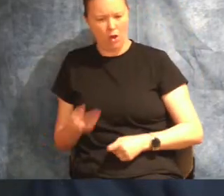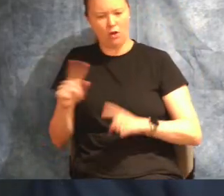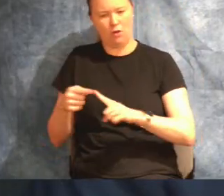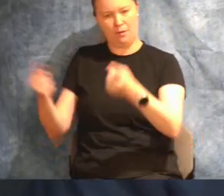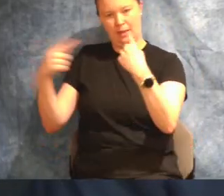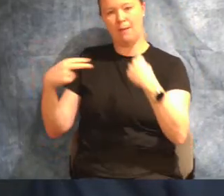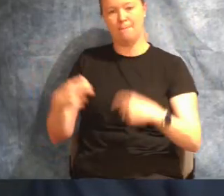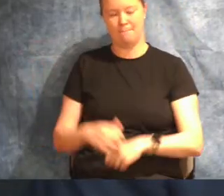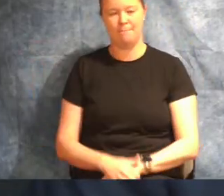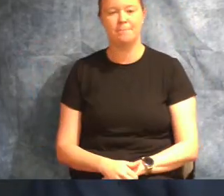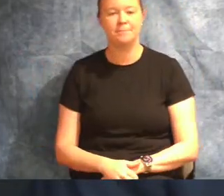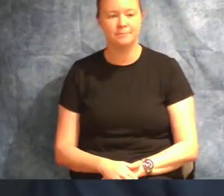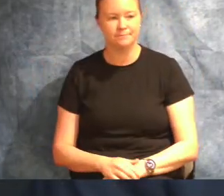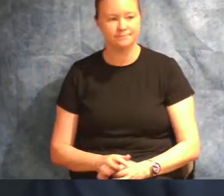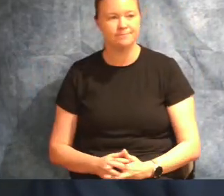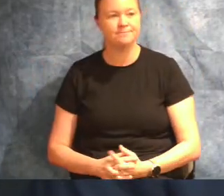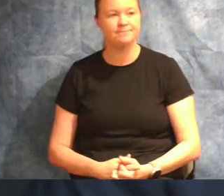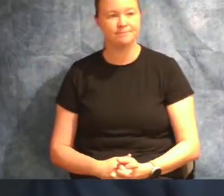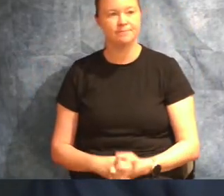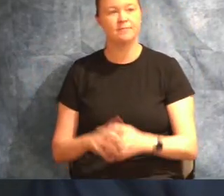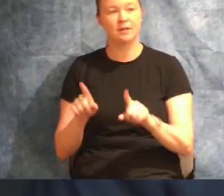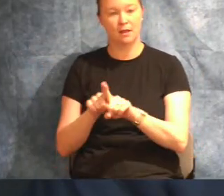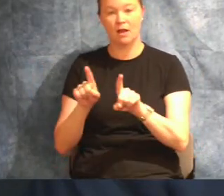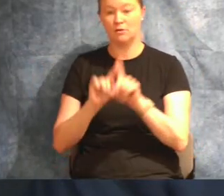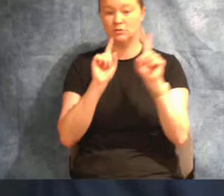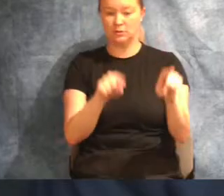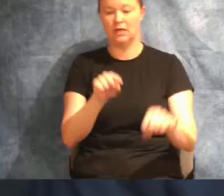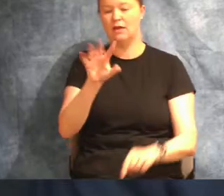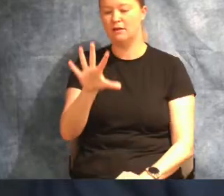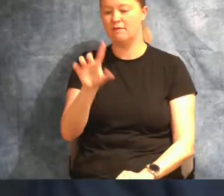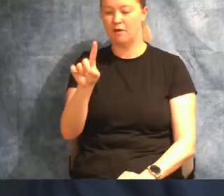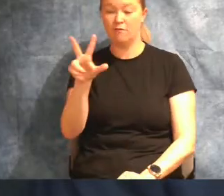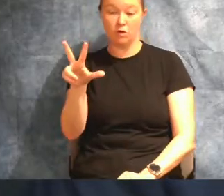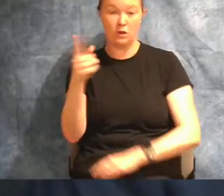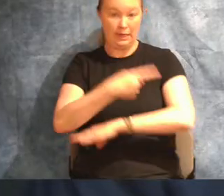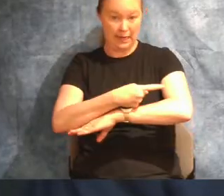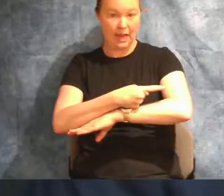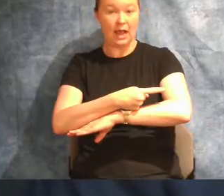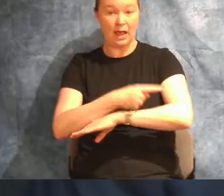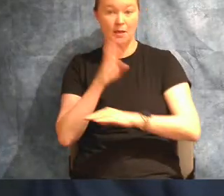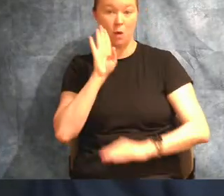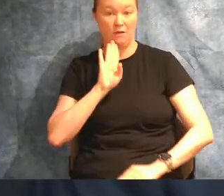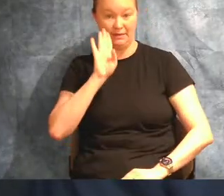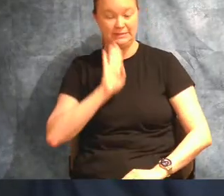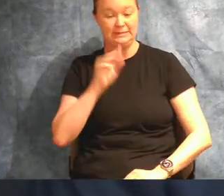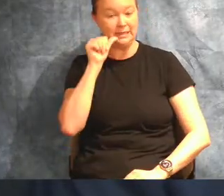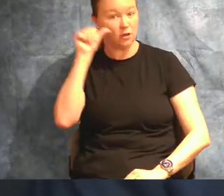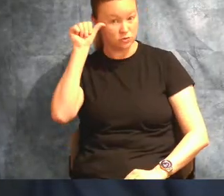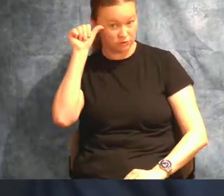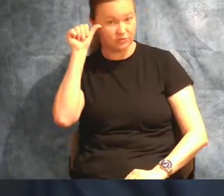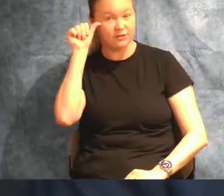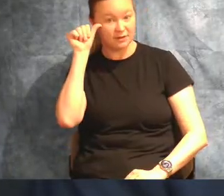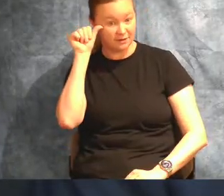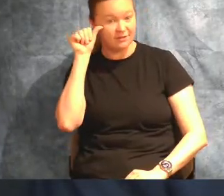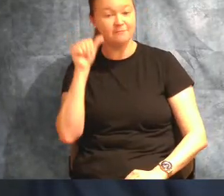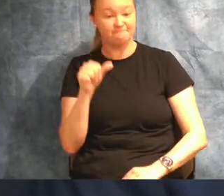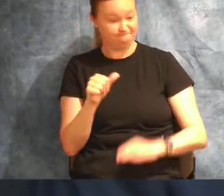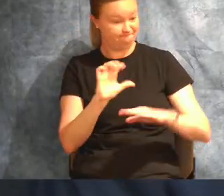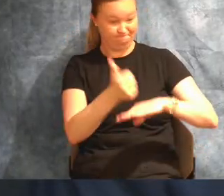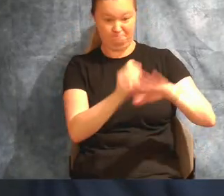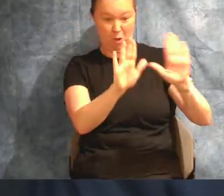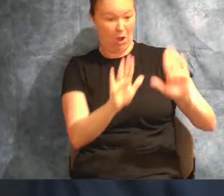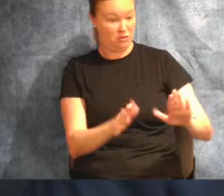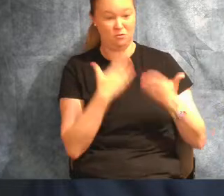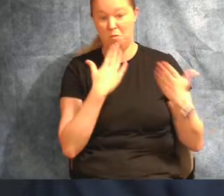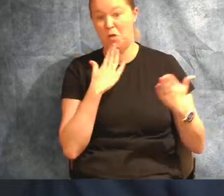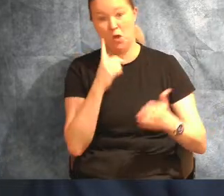in. also attended the 513 day breakfast yesterday. It was very well done. Thanks to everybody for the